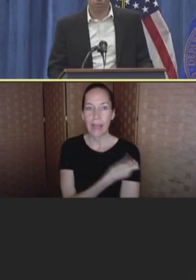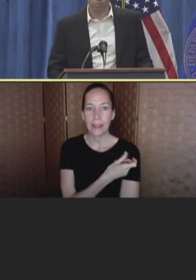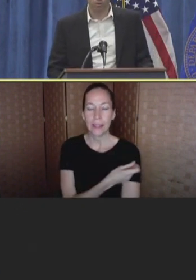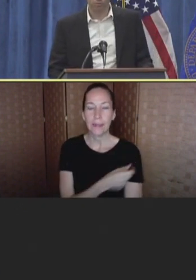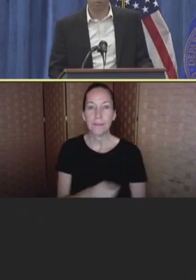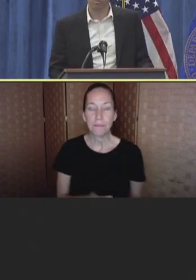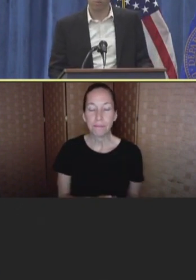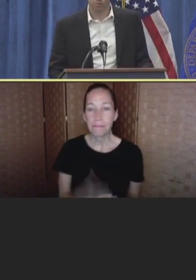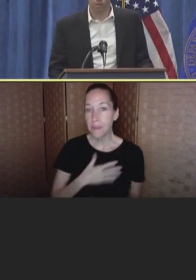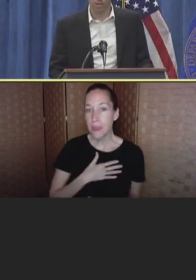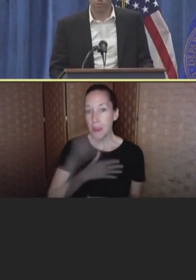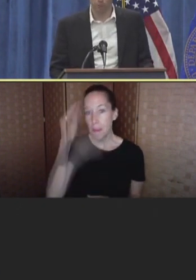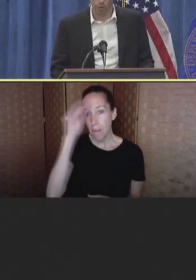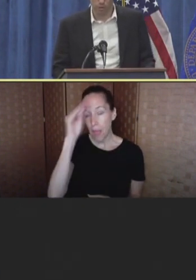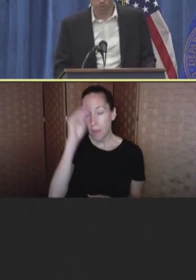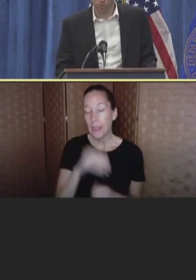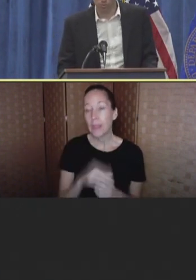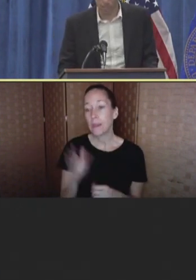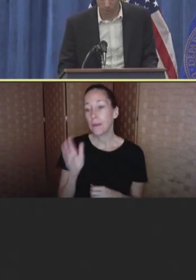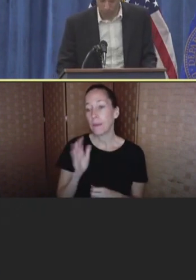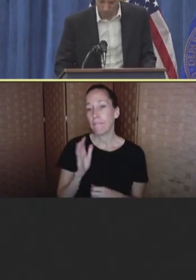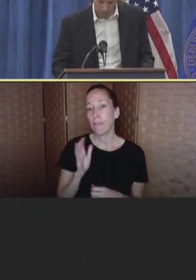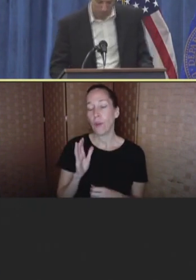forward from subjective evaluation to objective evaluation.